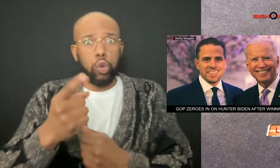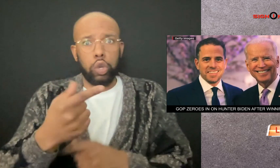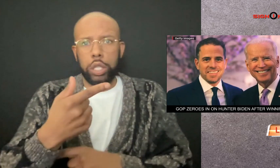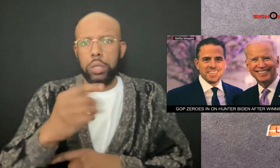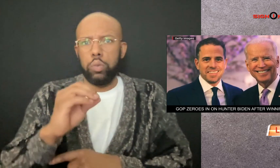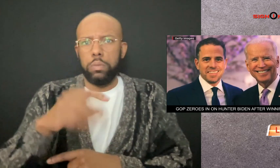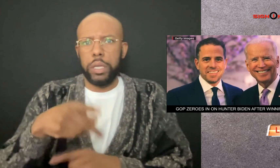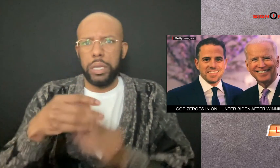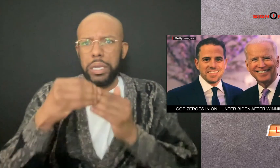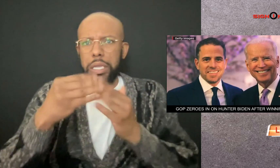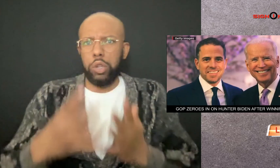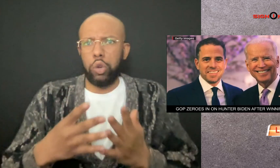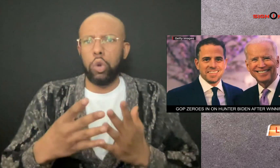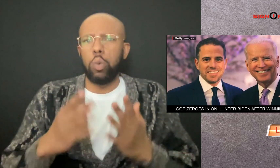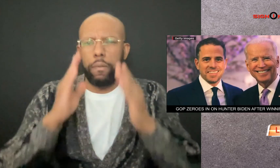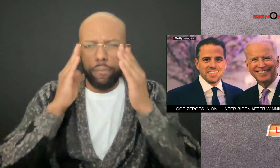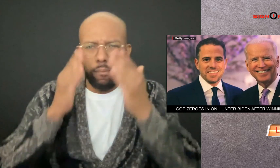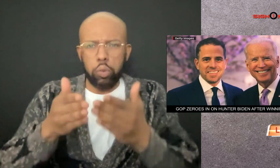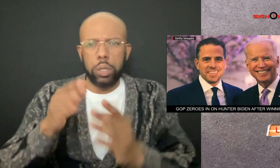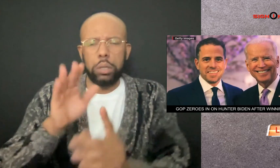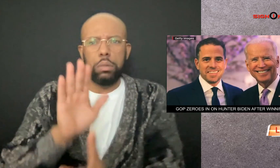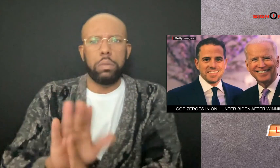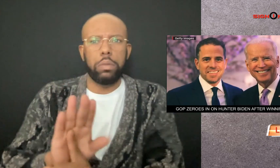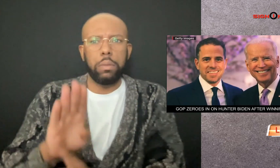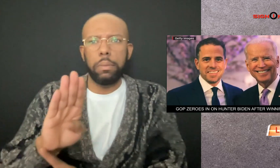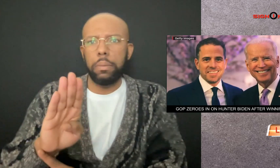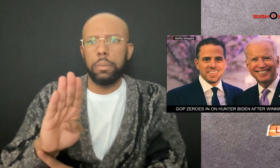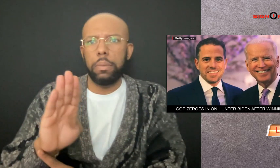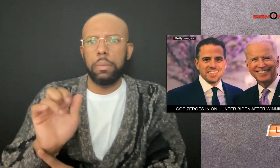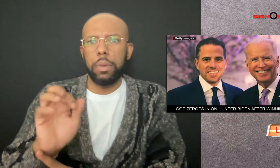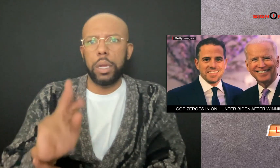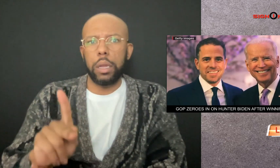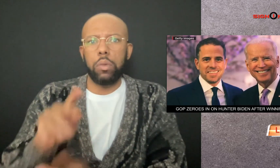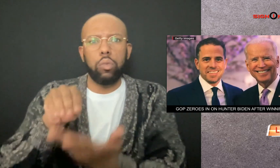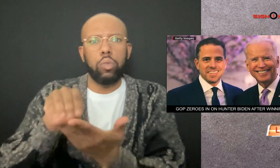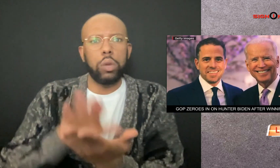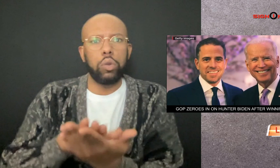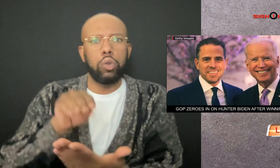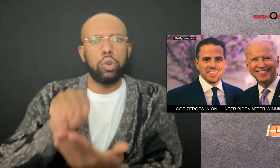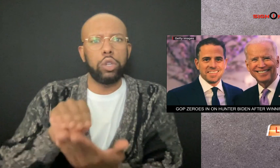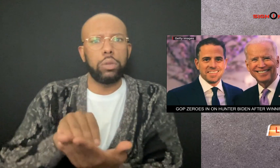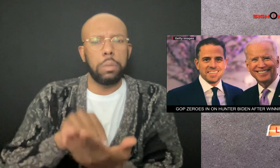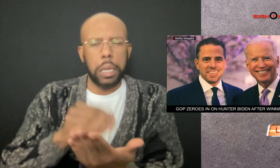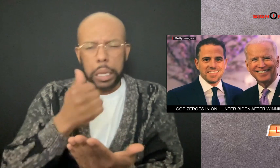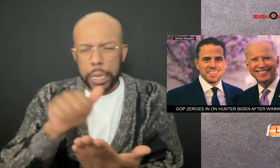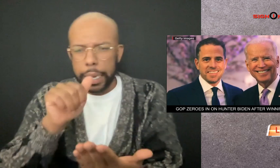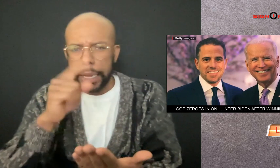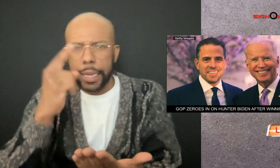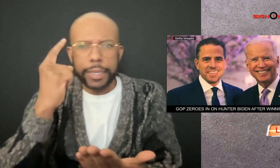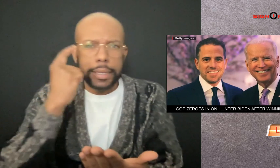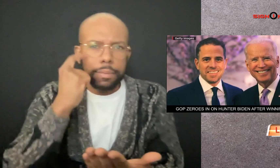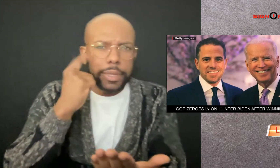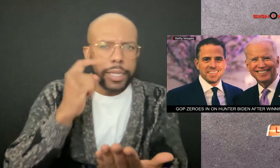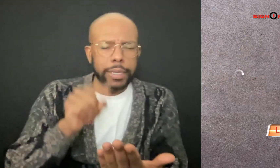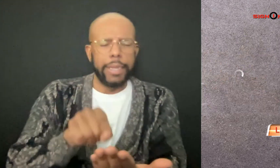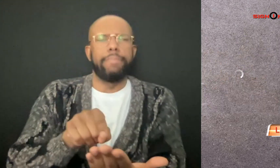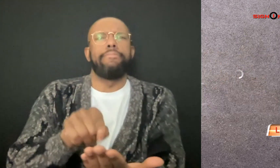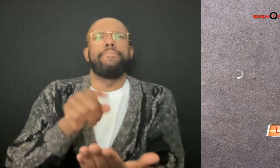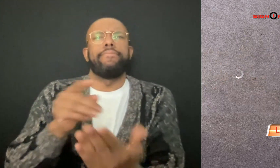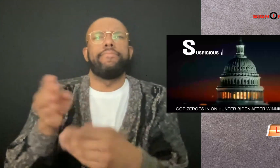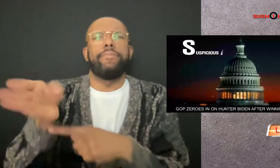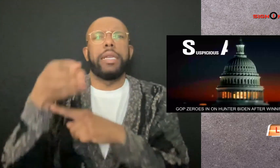starting next year GOP leaders say they will focus on bank records known as suspicious